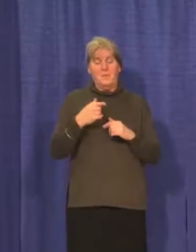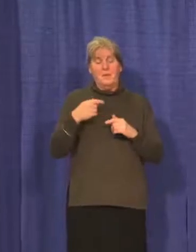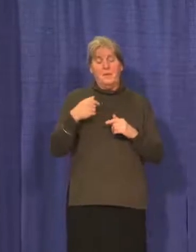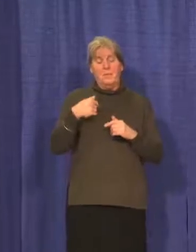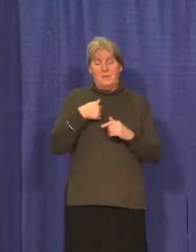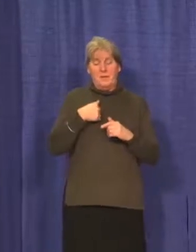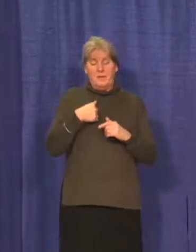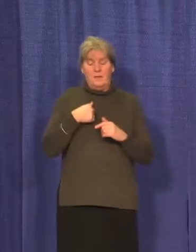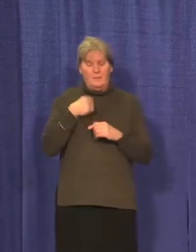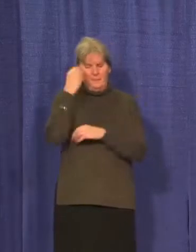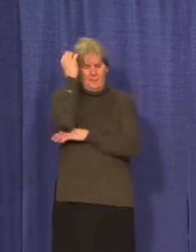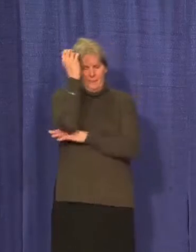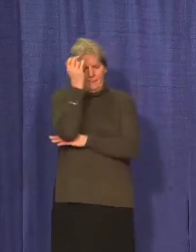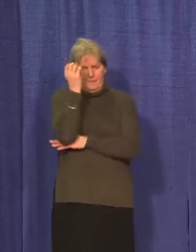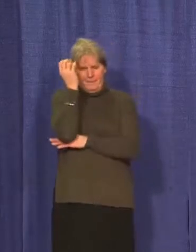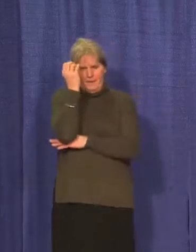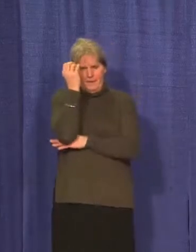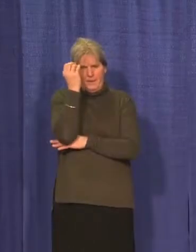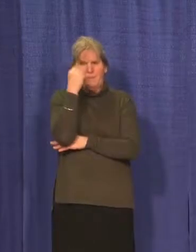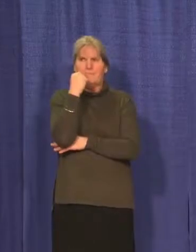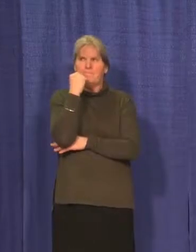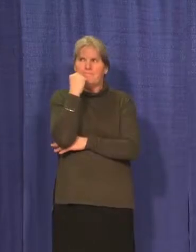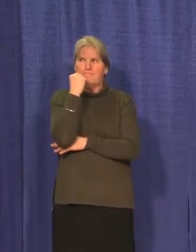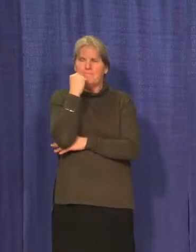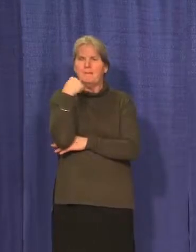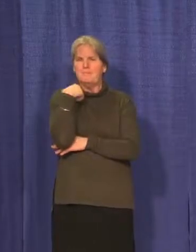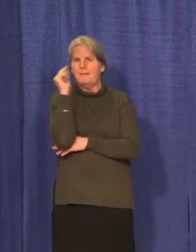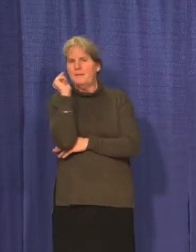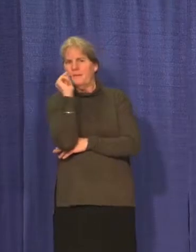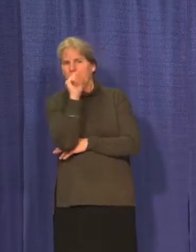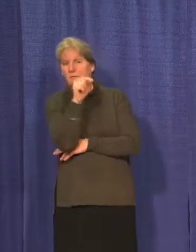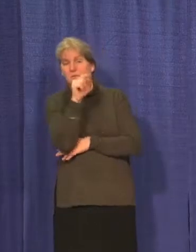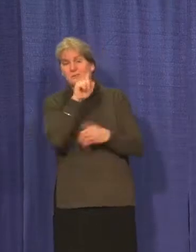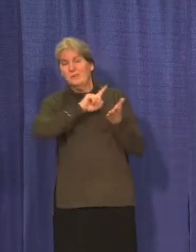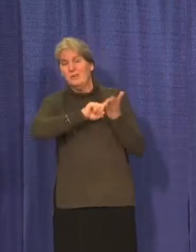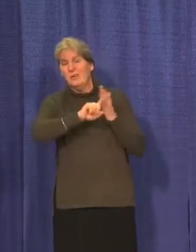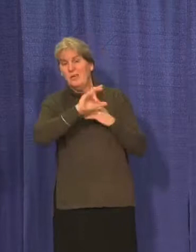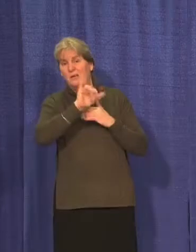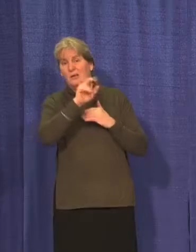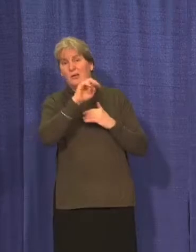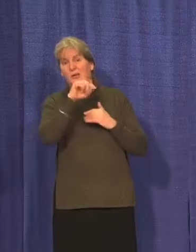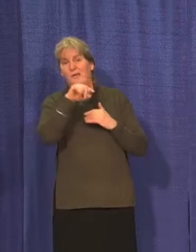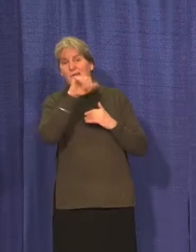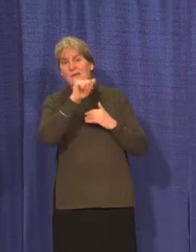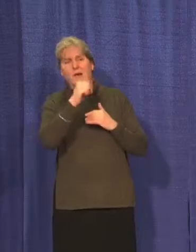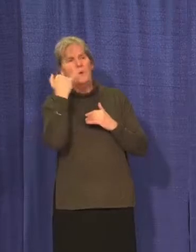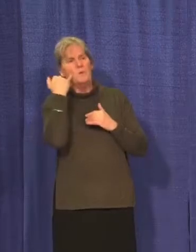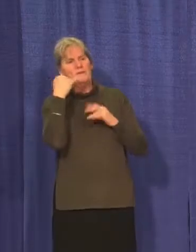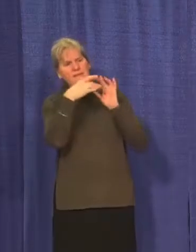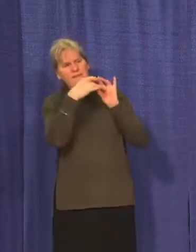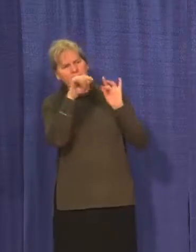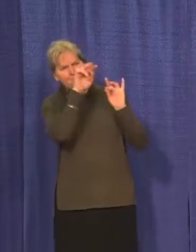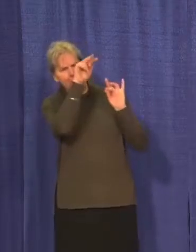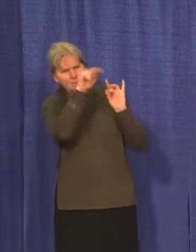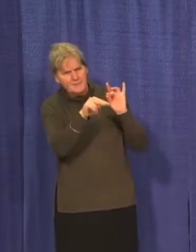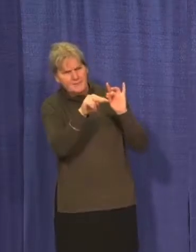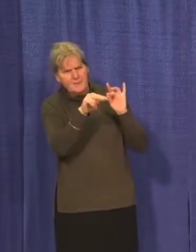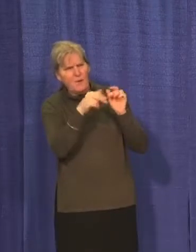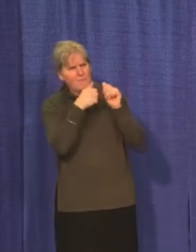through something, I always go back to check what is the actual written guidelines they include that's kind of the gold